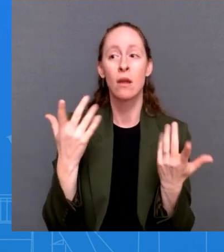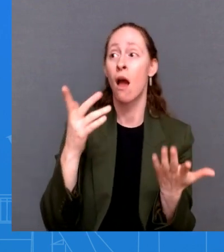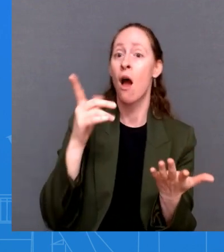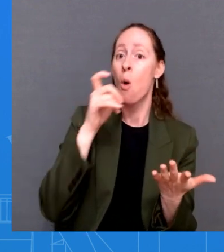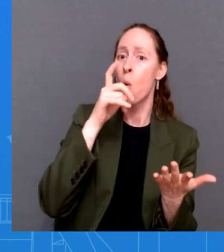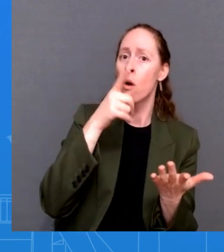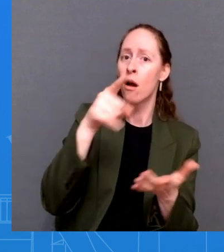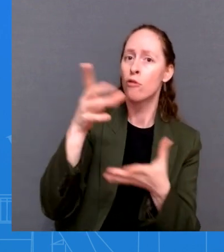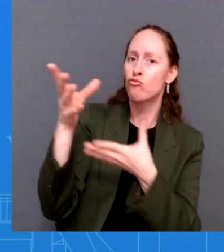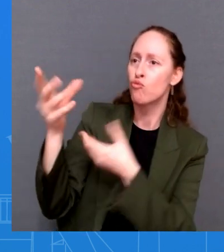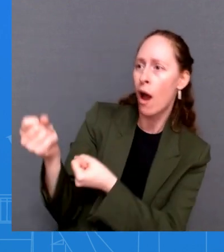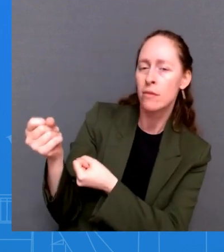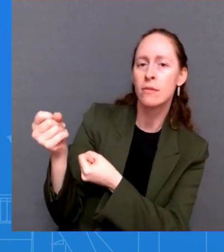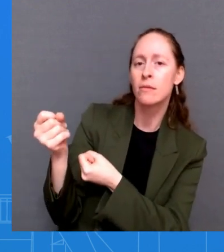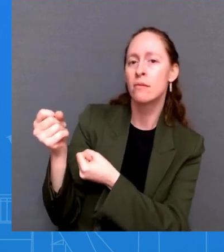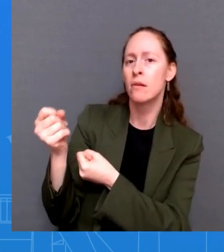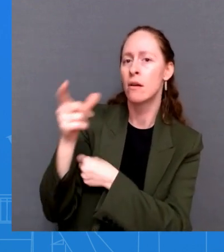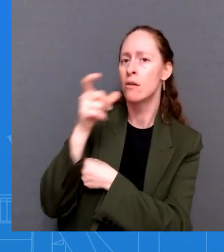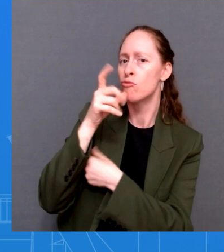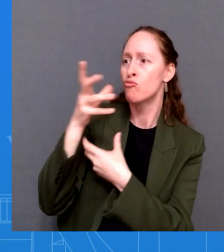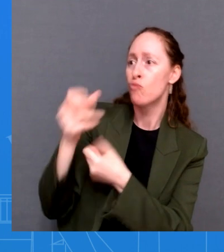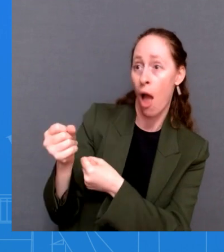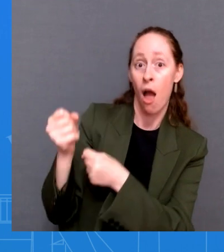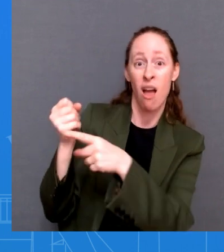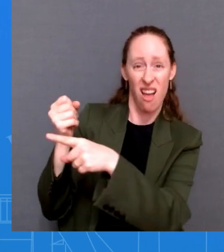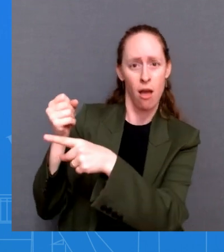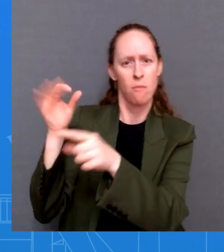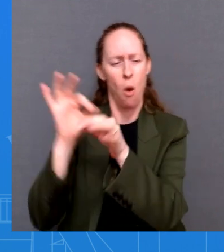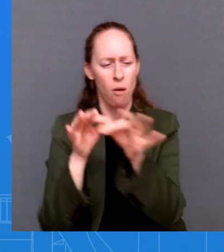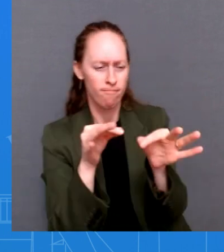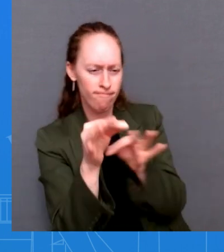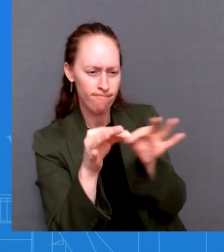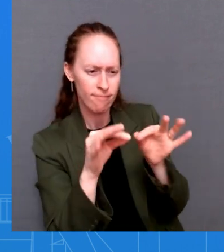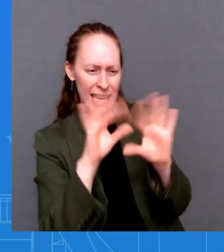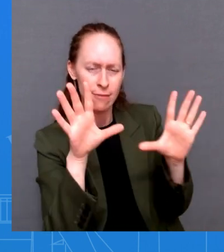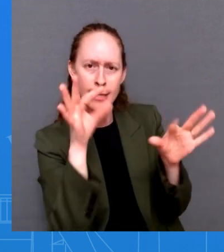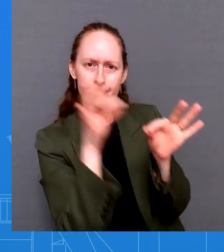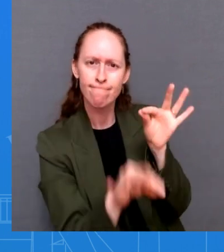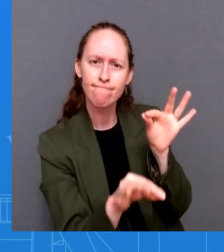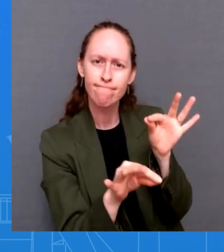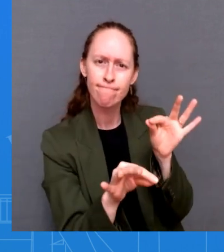so that they and transgender and gender diverse individuals have the tools to navigate this outbreak.